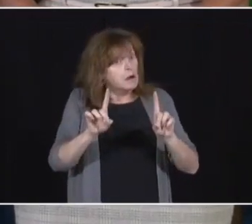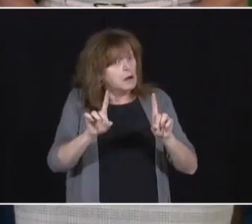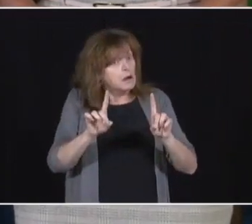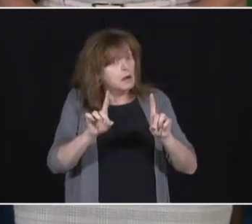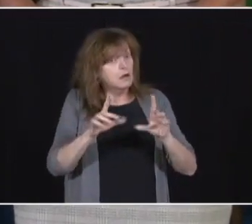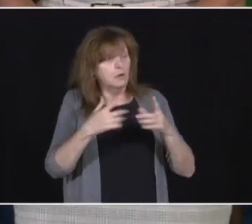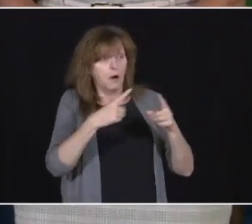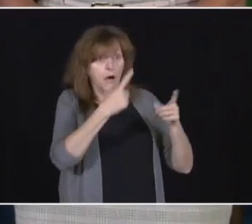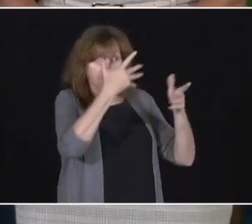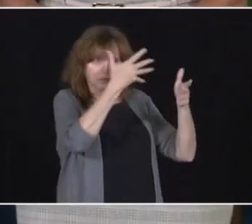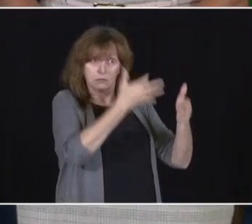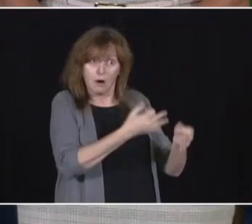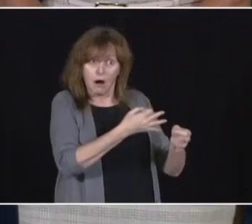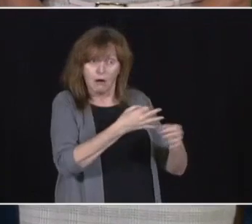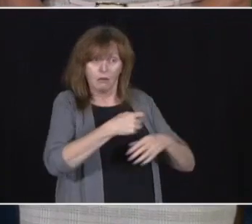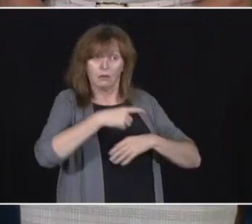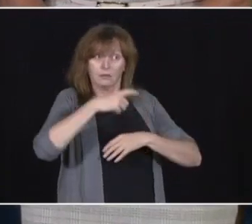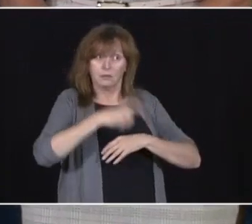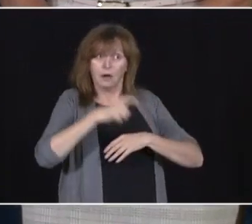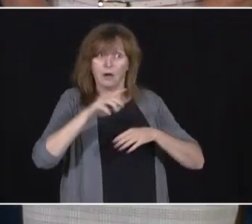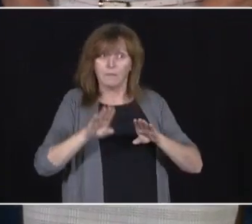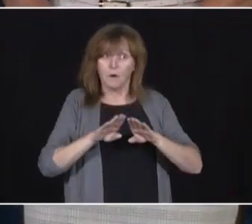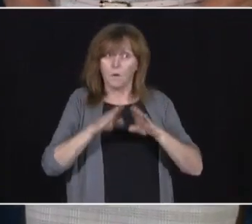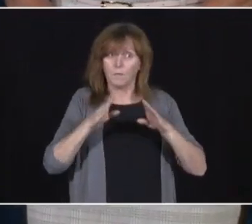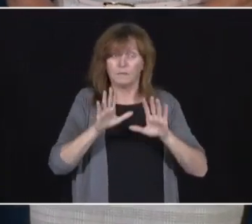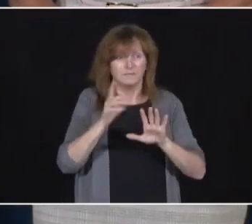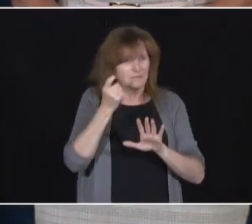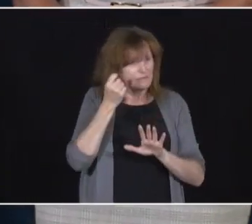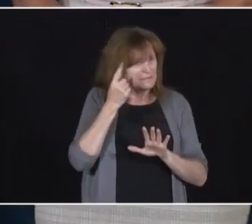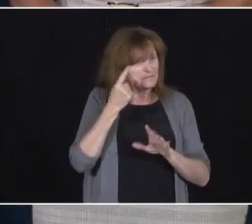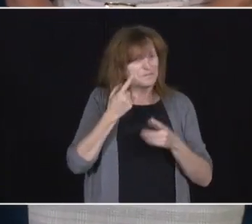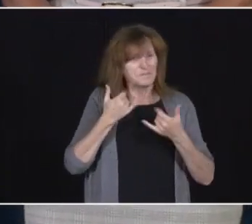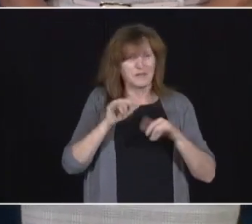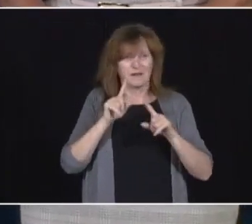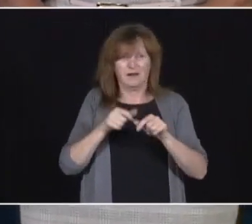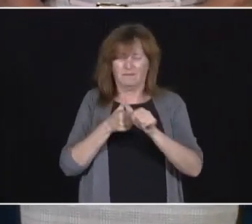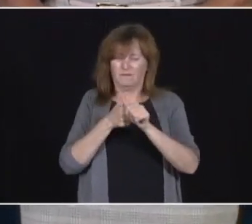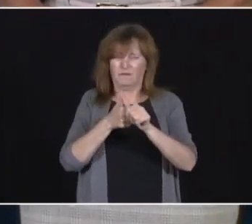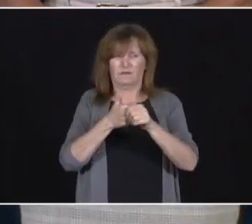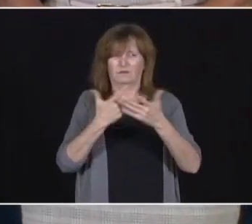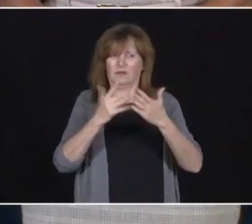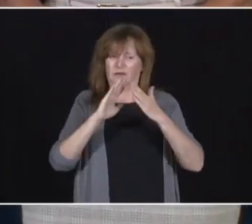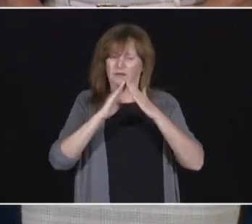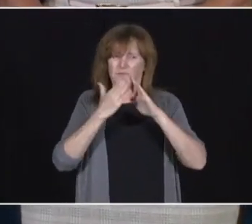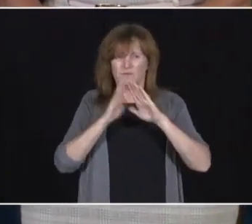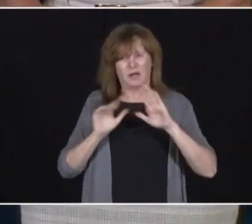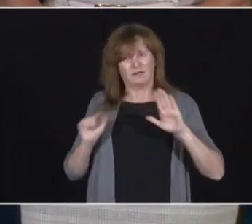But again, even when we make that decision :, it is going to be up to the regions , the city or any region